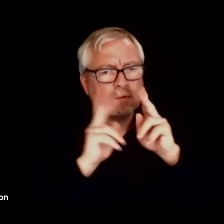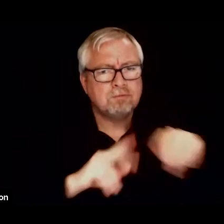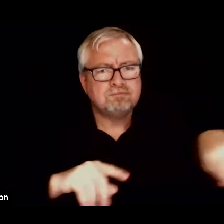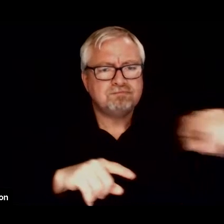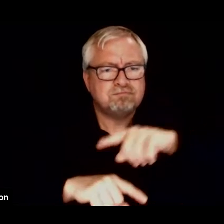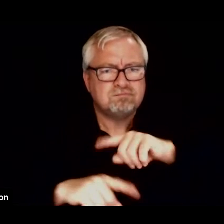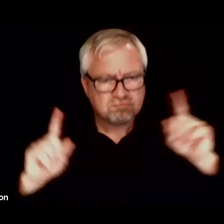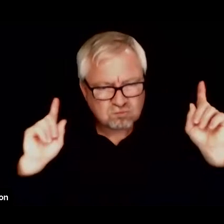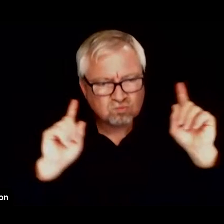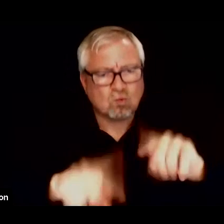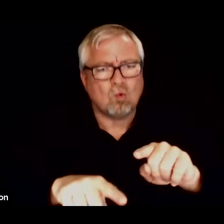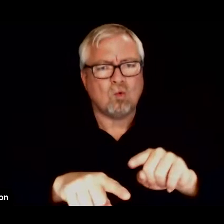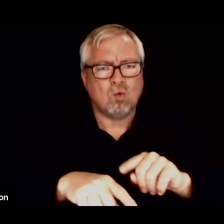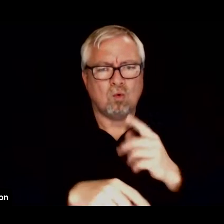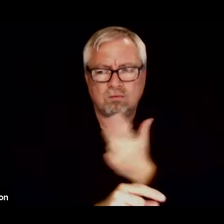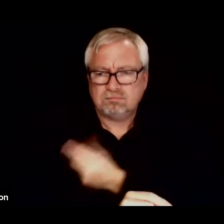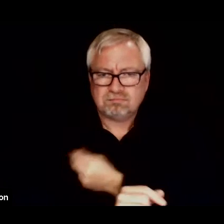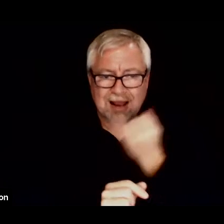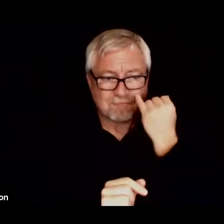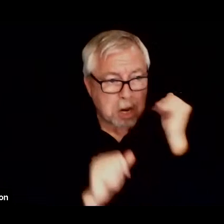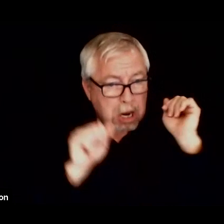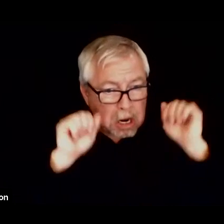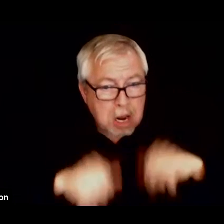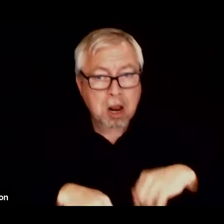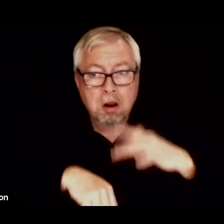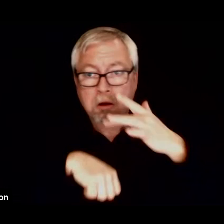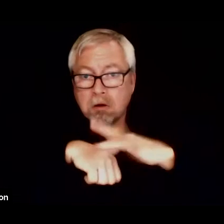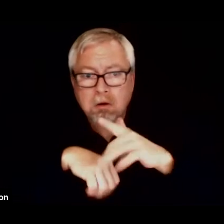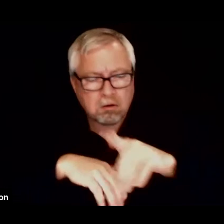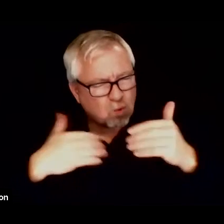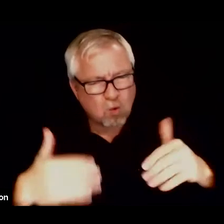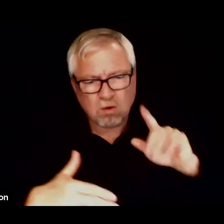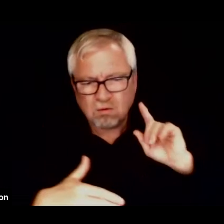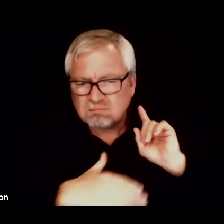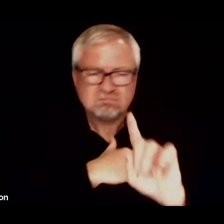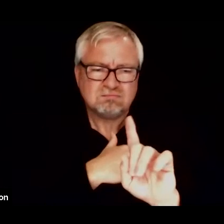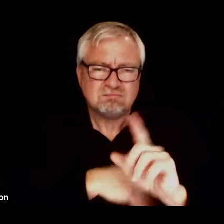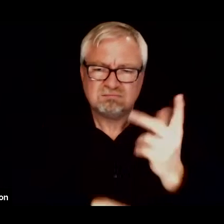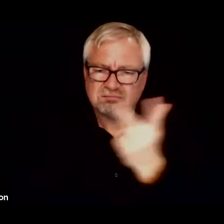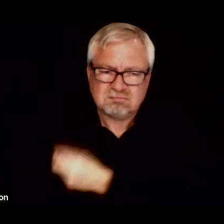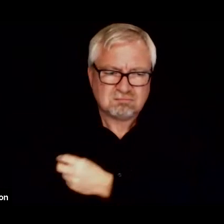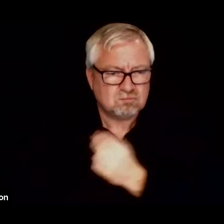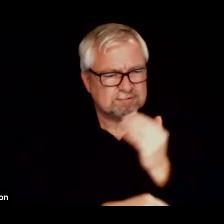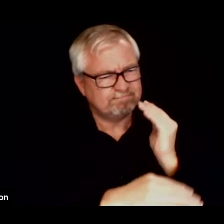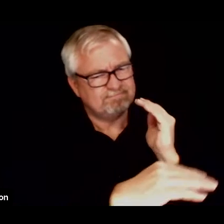that that is a key way we're going to get COVID under control and get to the other side of this